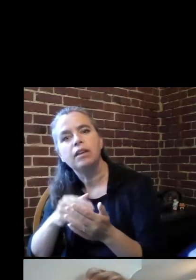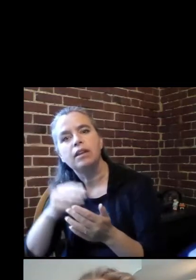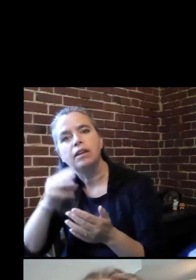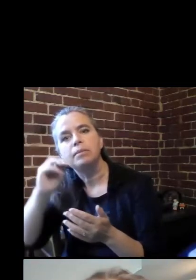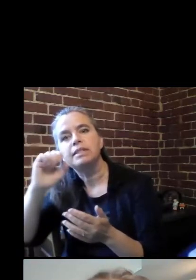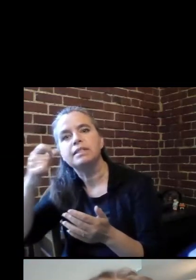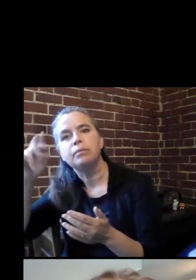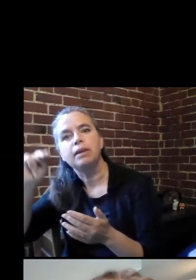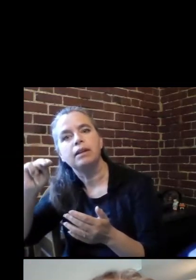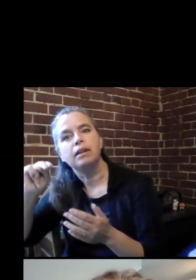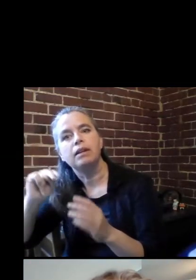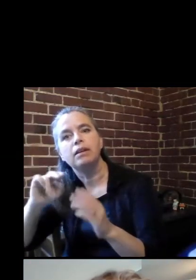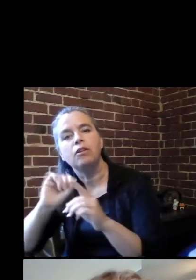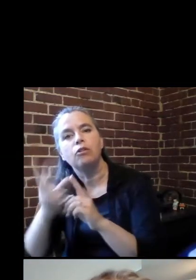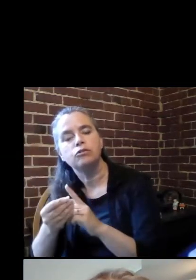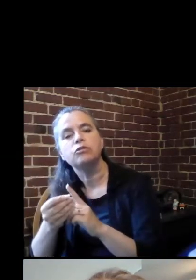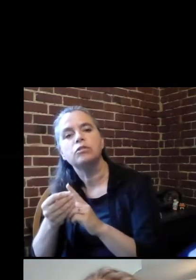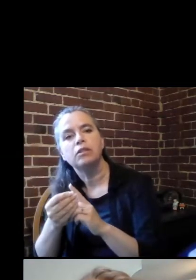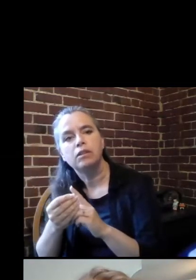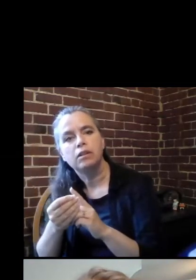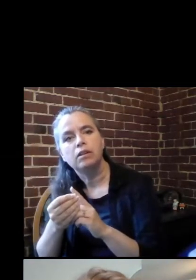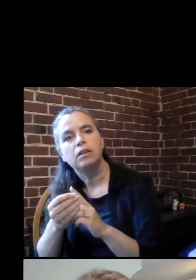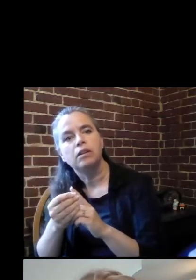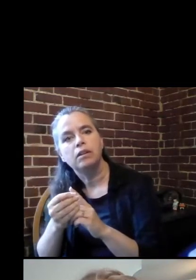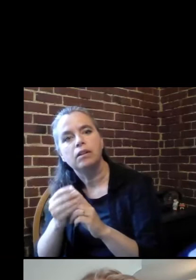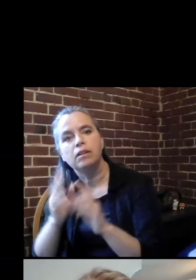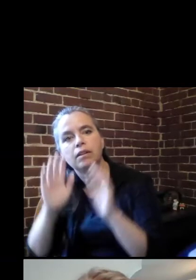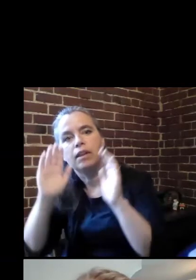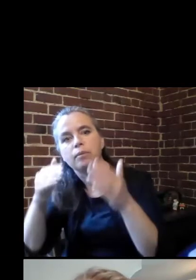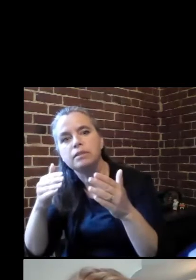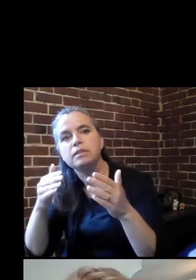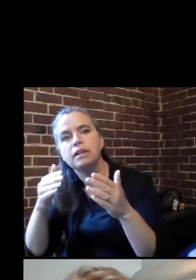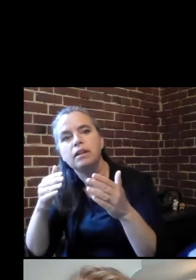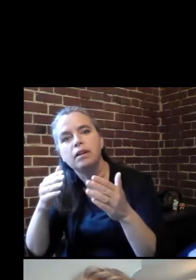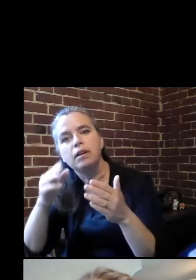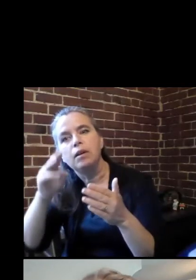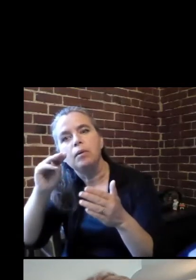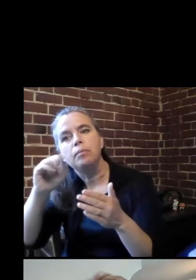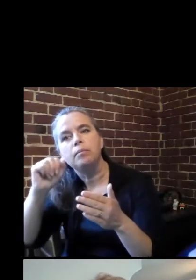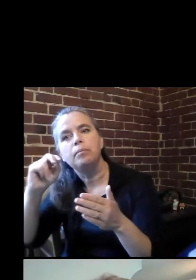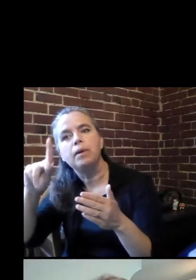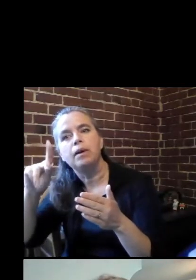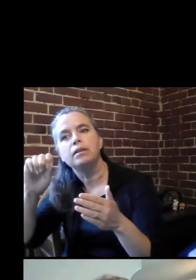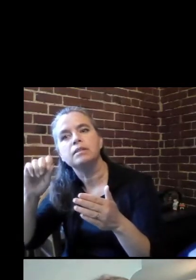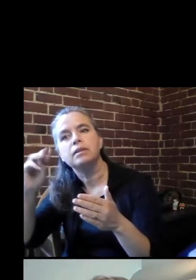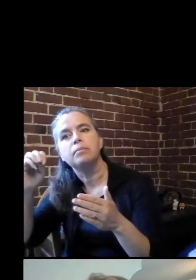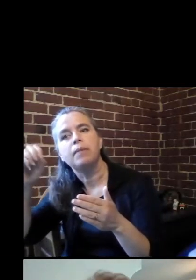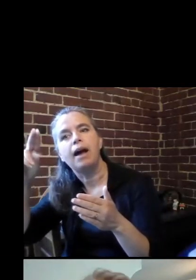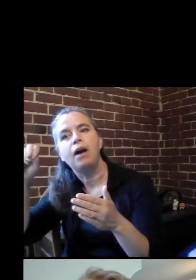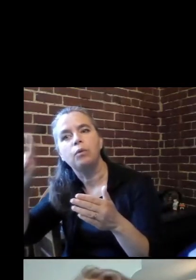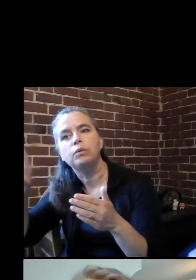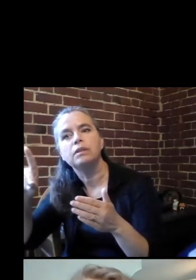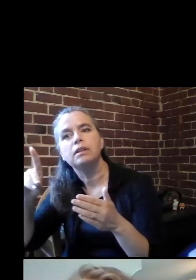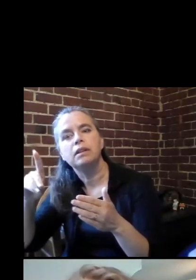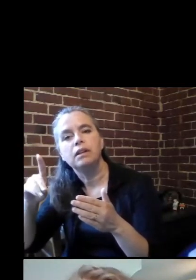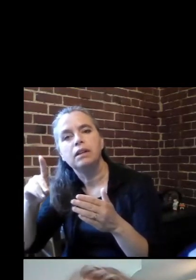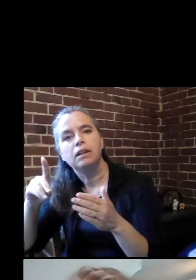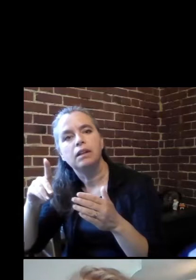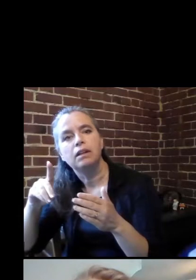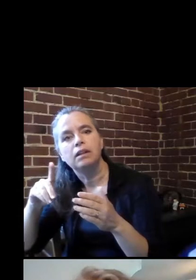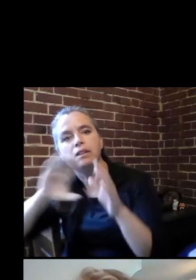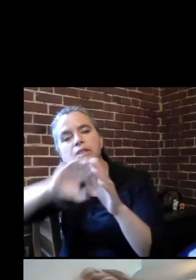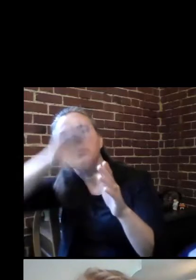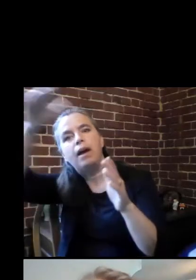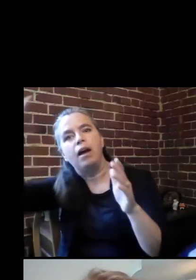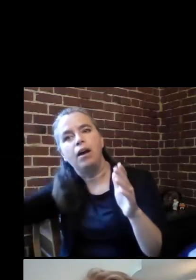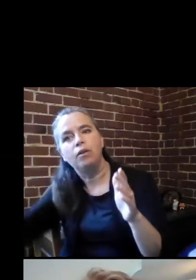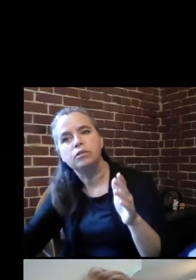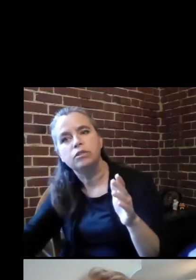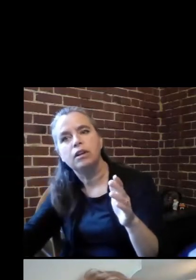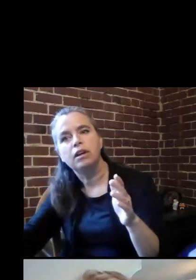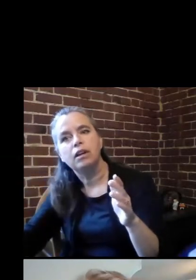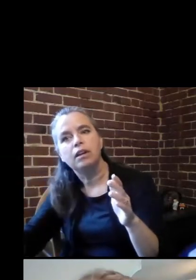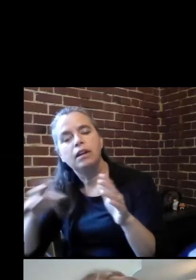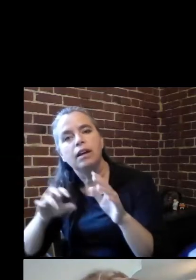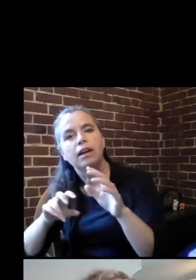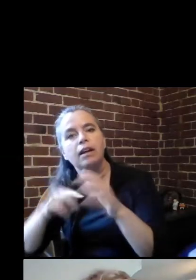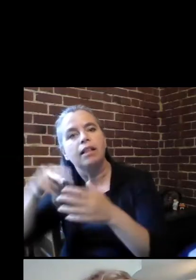You know, at the center of Cahokia is the giant Monk's Mound, the giant earthen mound, and it's still there today. You can climb up it. It's really amazing.